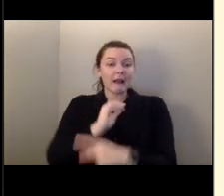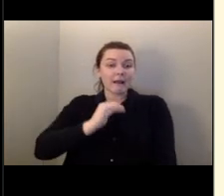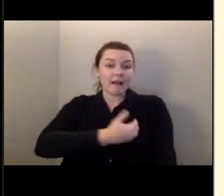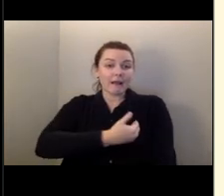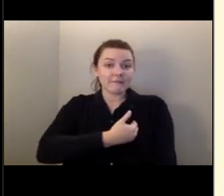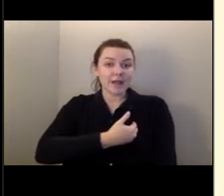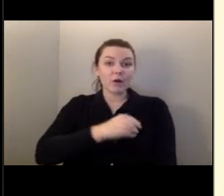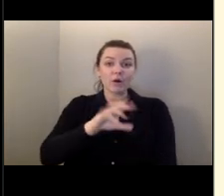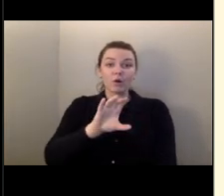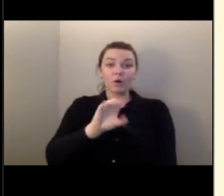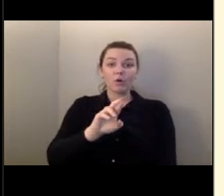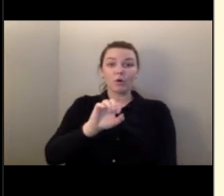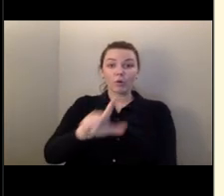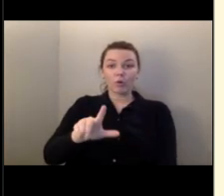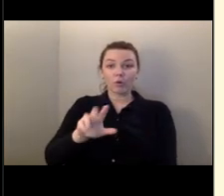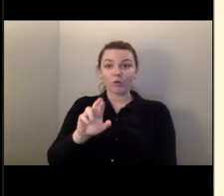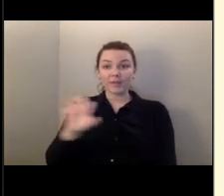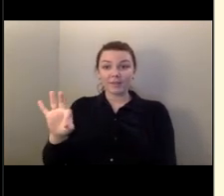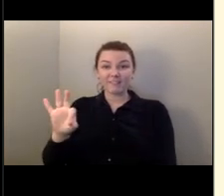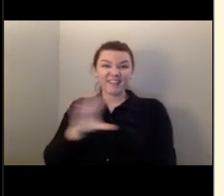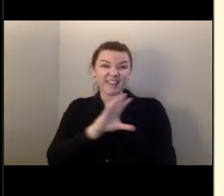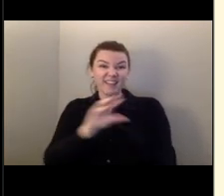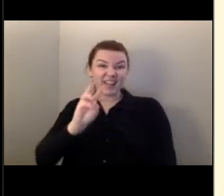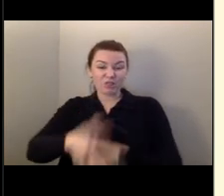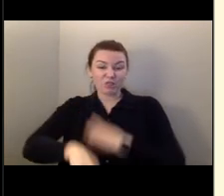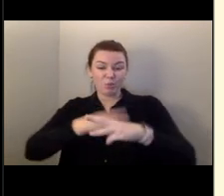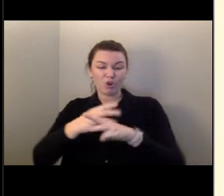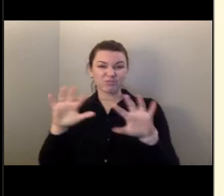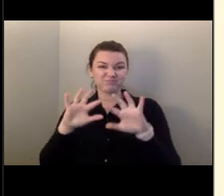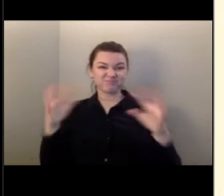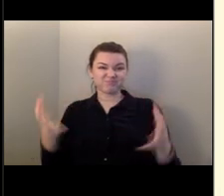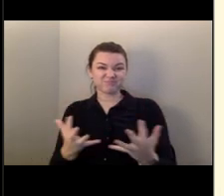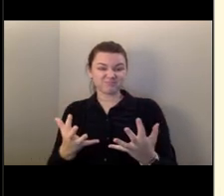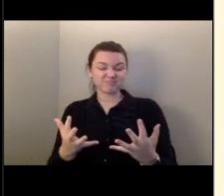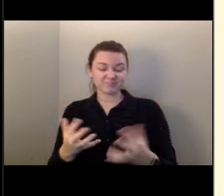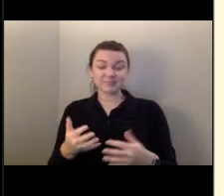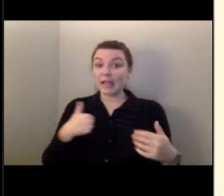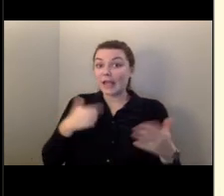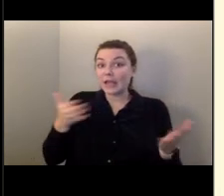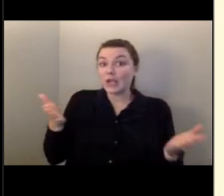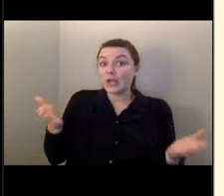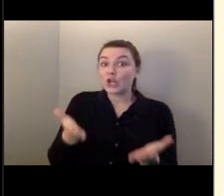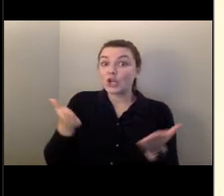and our natural world around us. And I want to encourage you to start doing that.